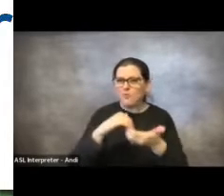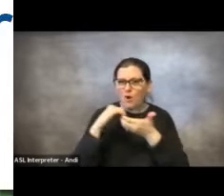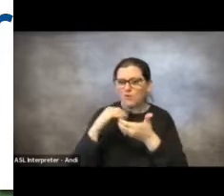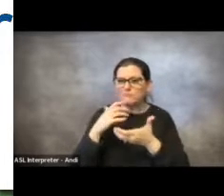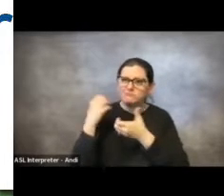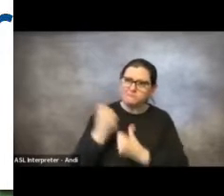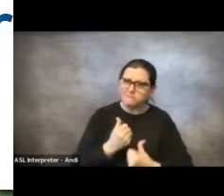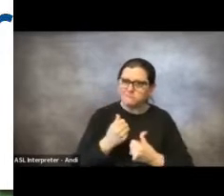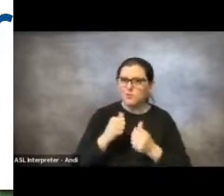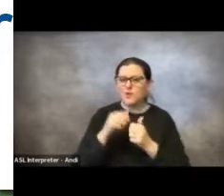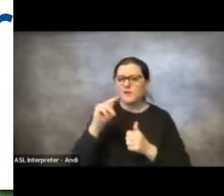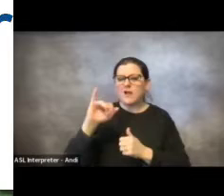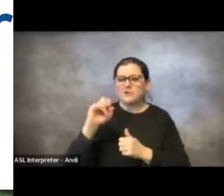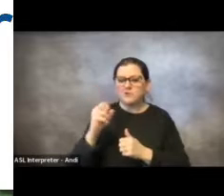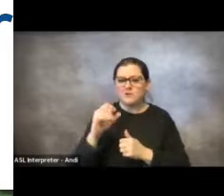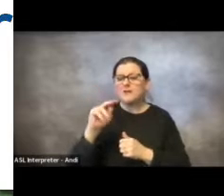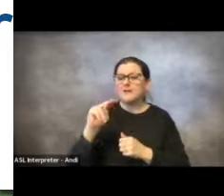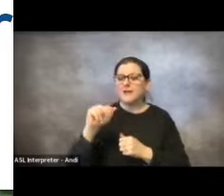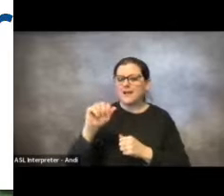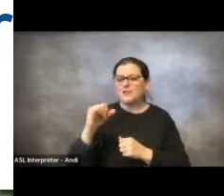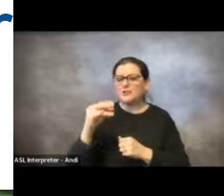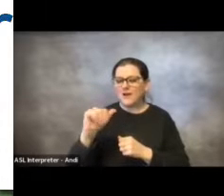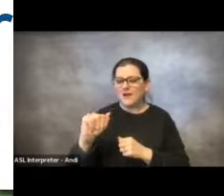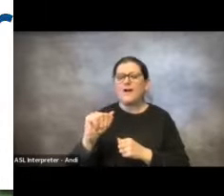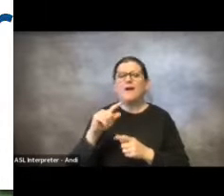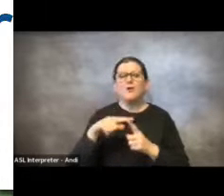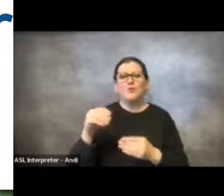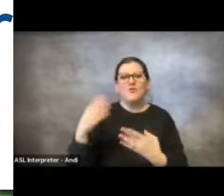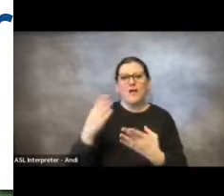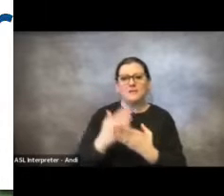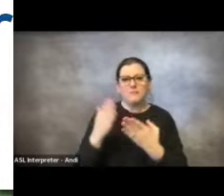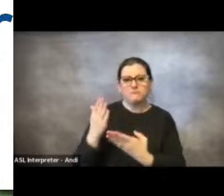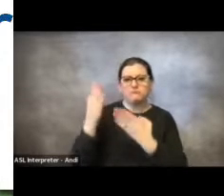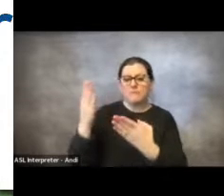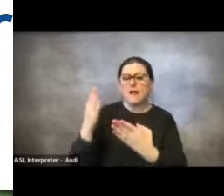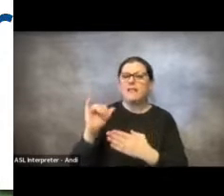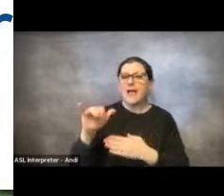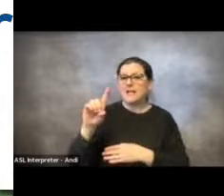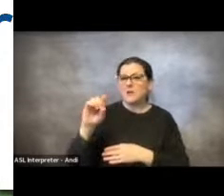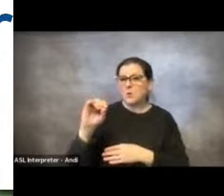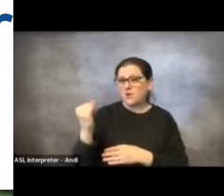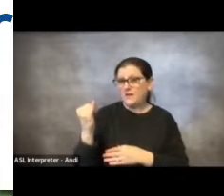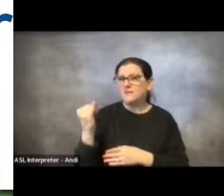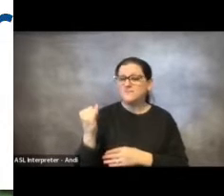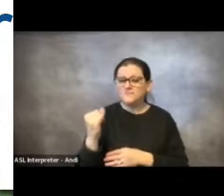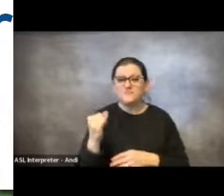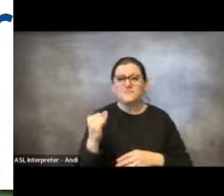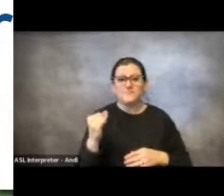to help provide some recommendations that the Department of Justice, we are sure going to take up and move